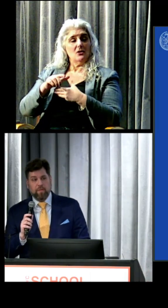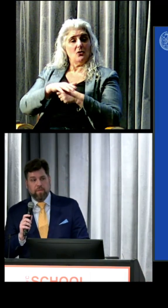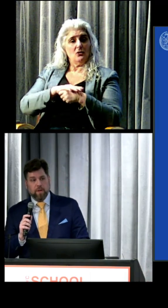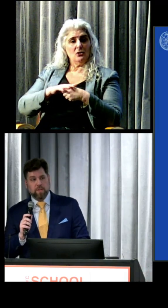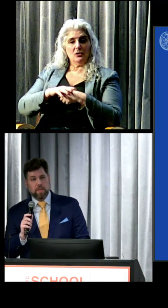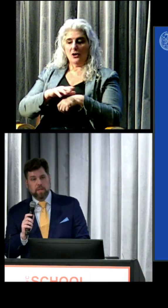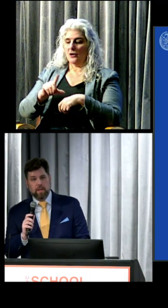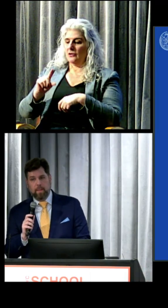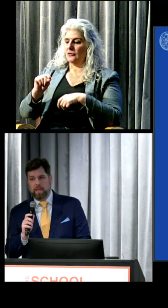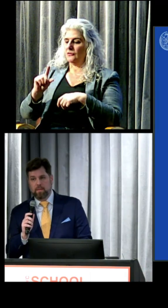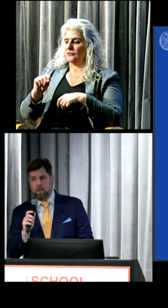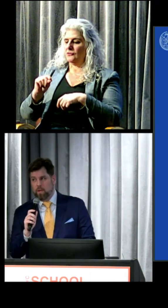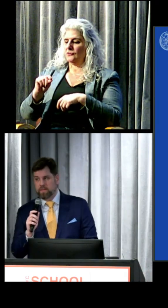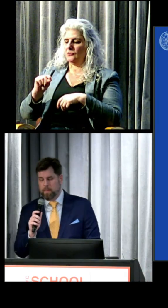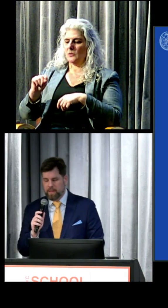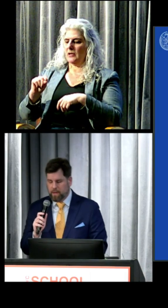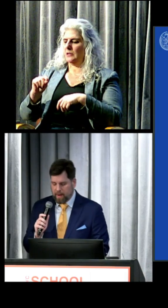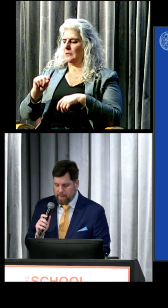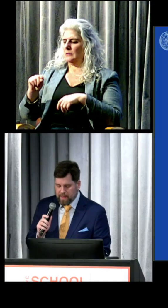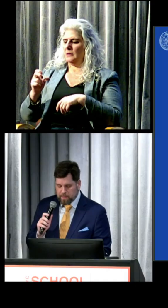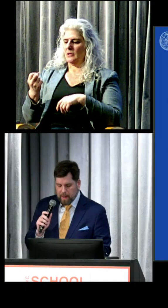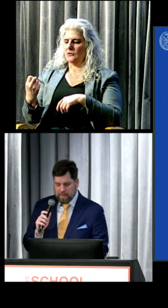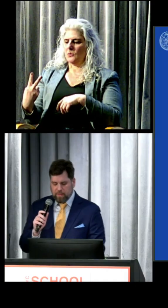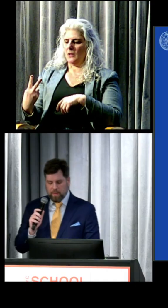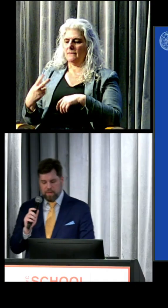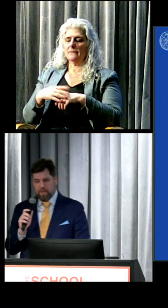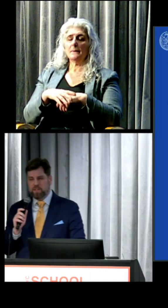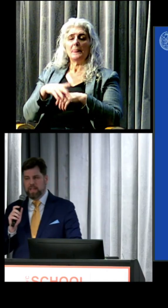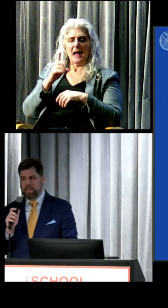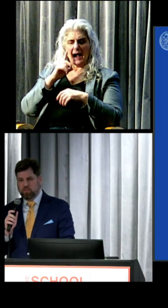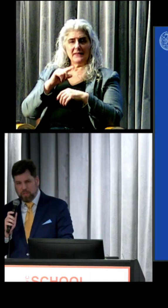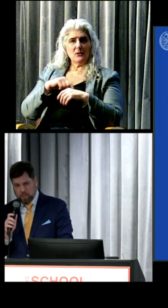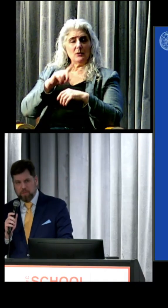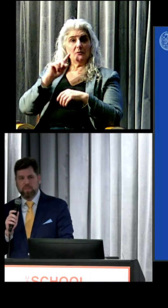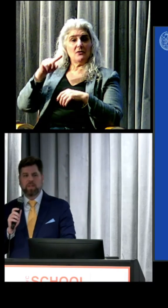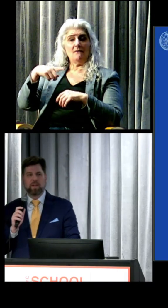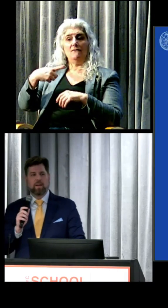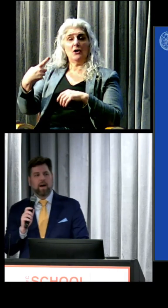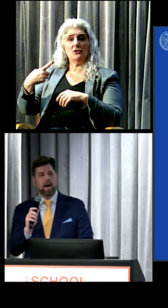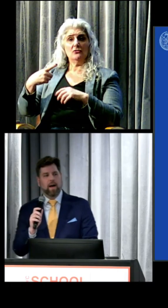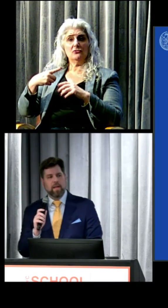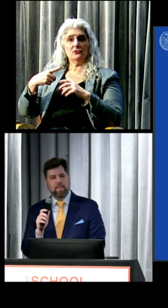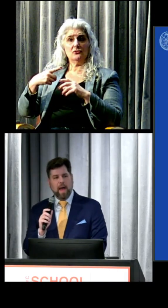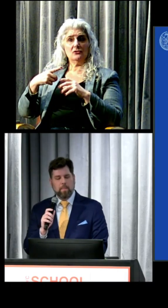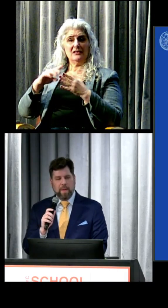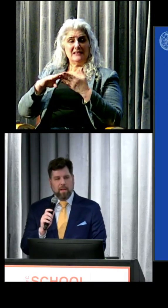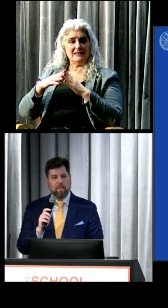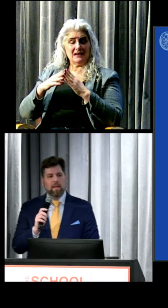This is about how your decisions and choices impact the larger gameplay.